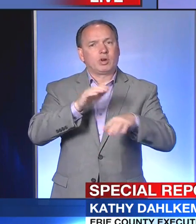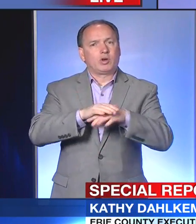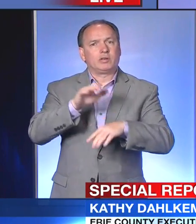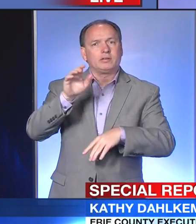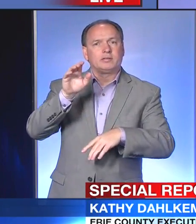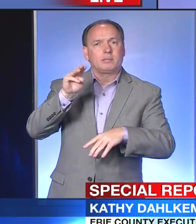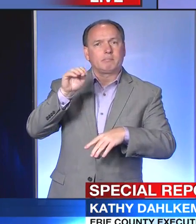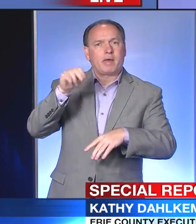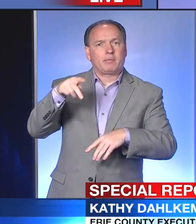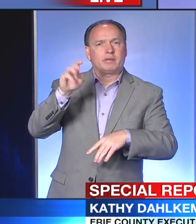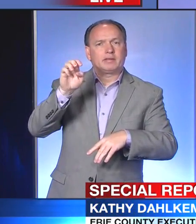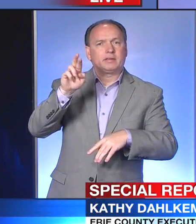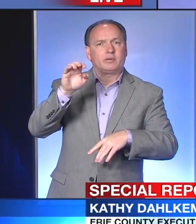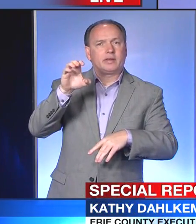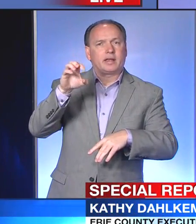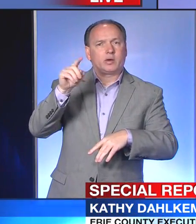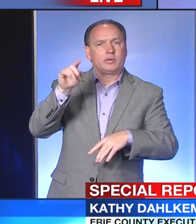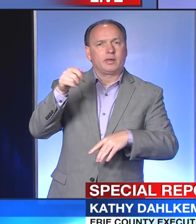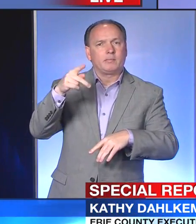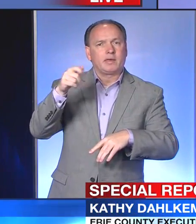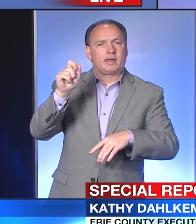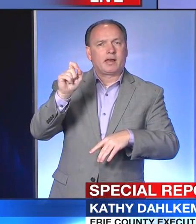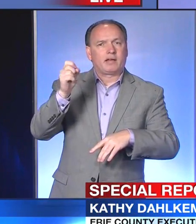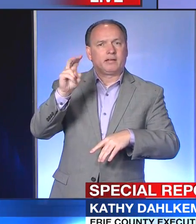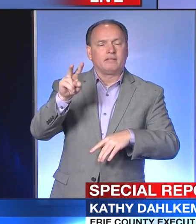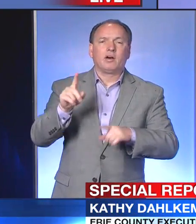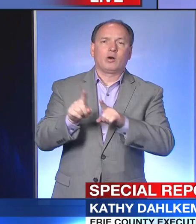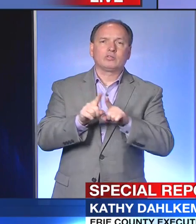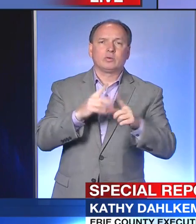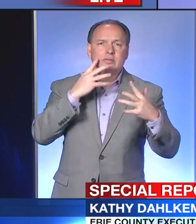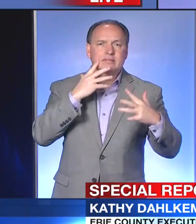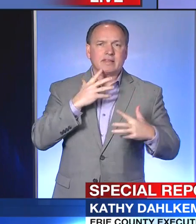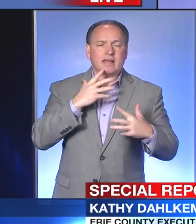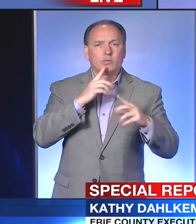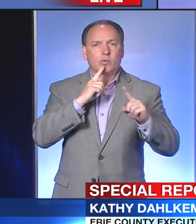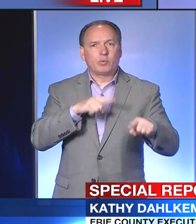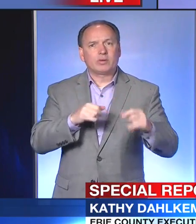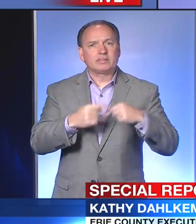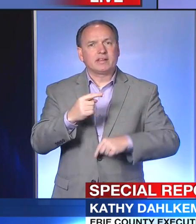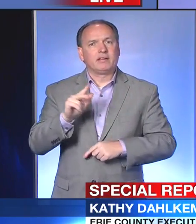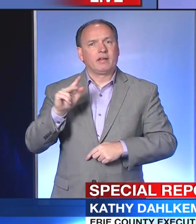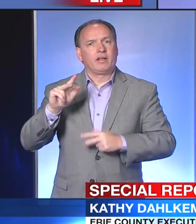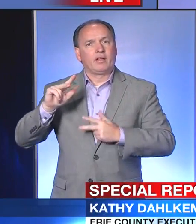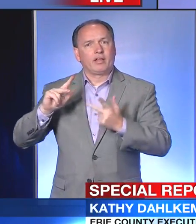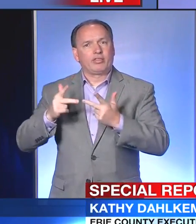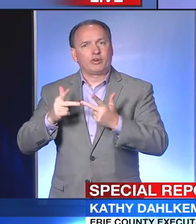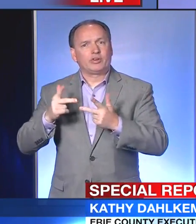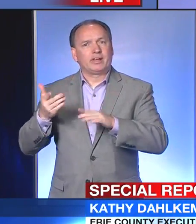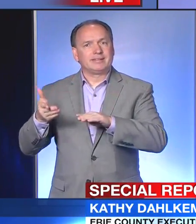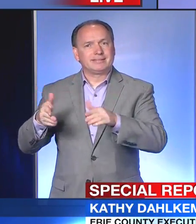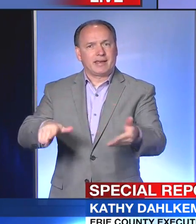AND THEY BOTH RESIDE IN ZONE ONE WHICH WILL BE POSTED ON OUR